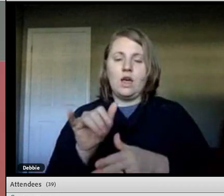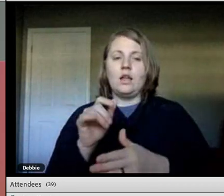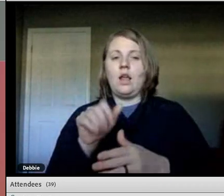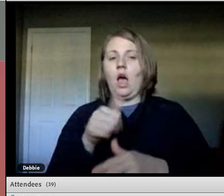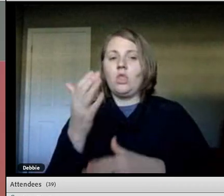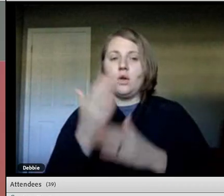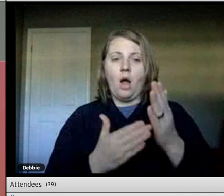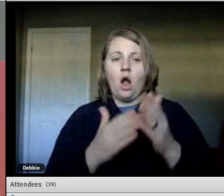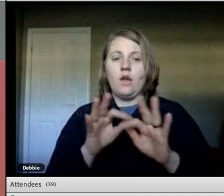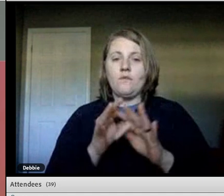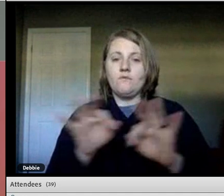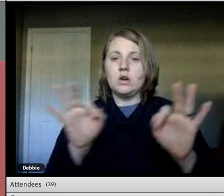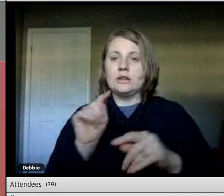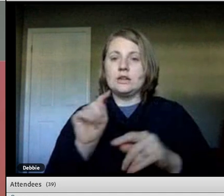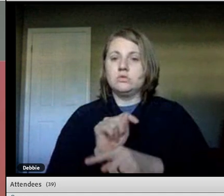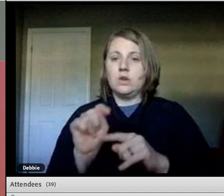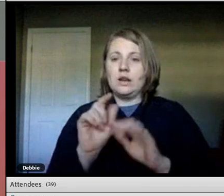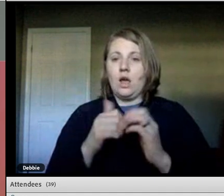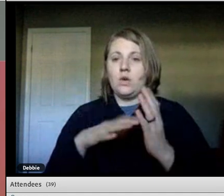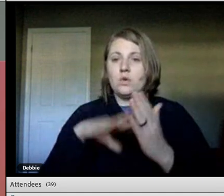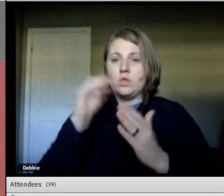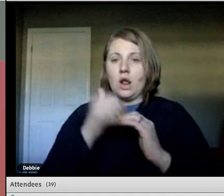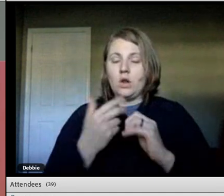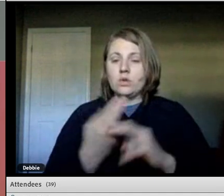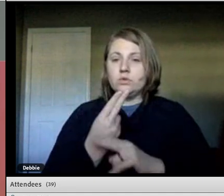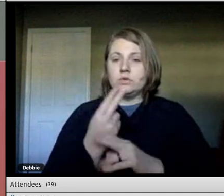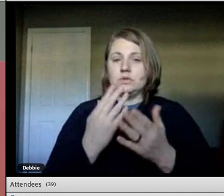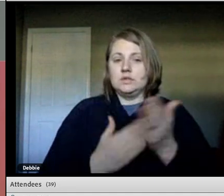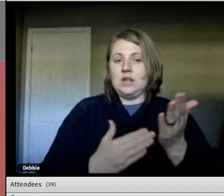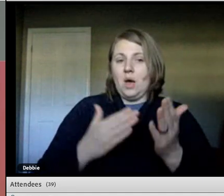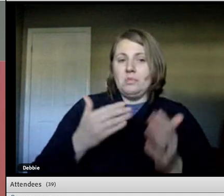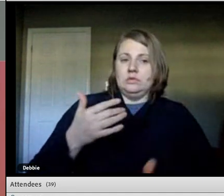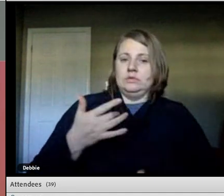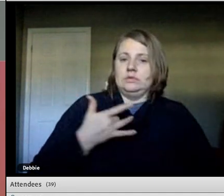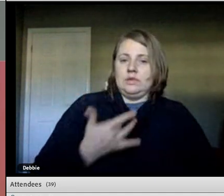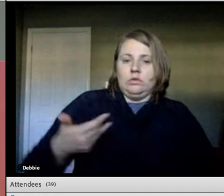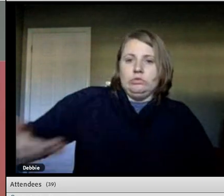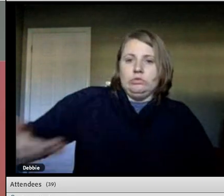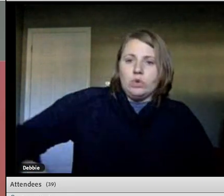Some of it is just intuitive. You just go in. You play with it. You're up and going. You're fine.